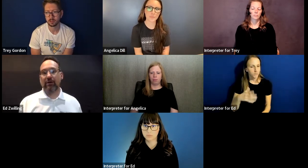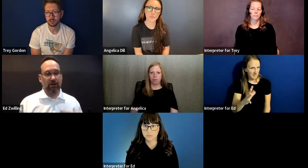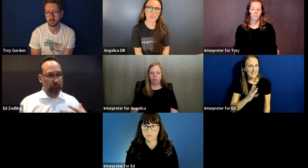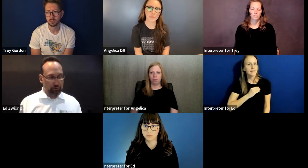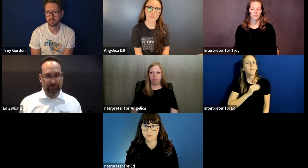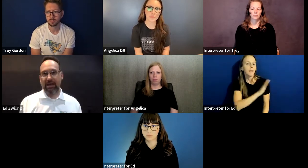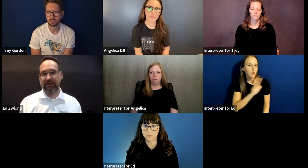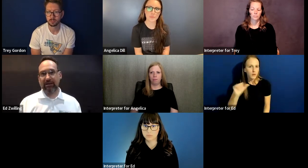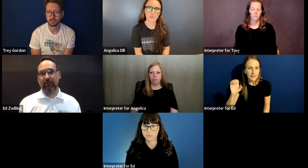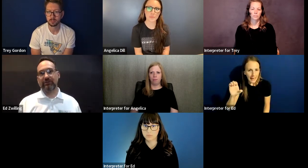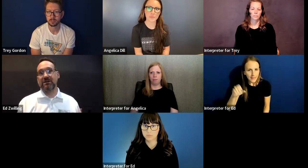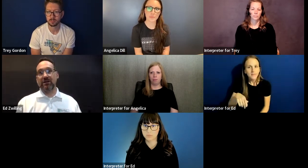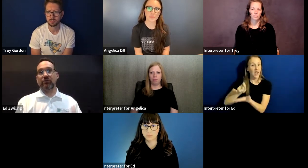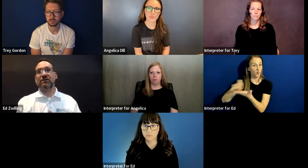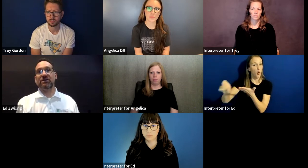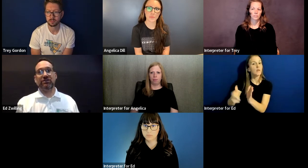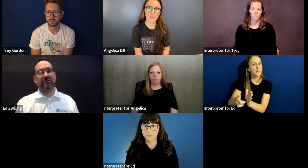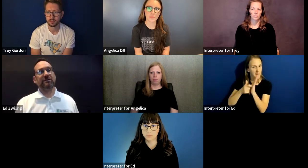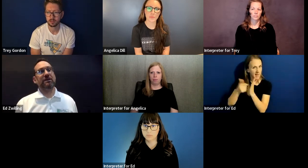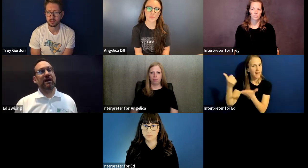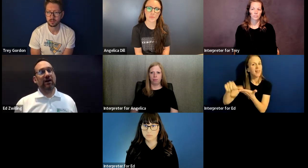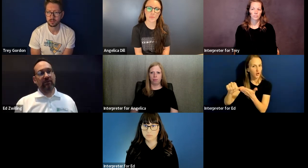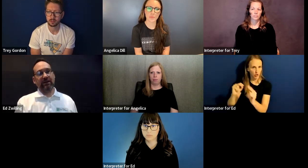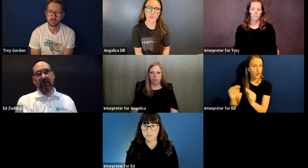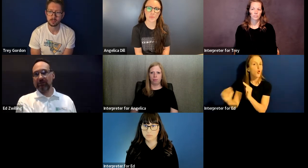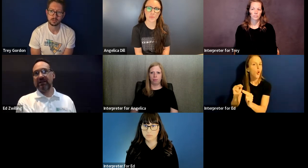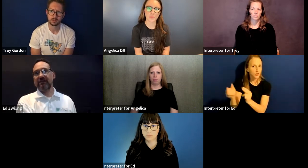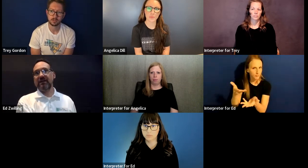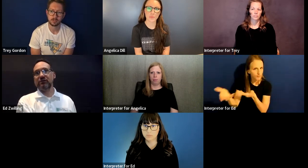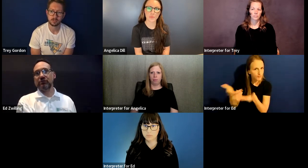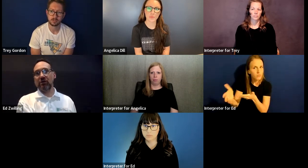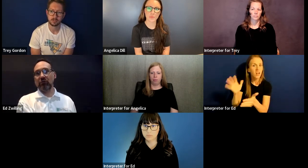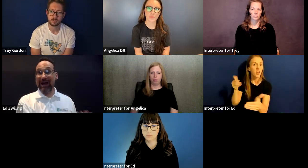uh wrote a demand letter was in negotiations uh getting close to getting the case resolved when